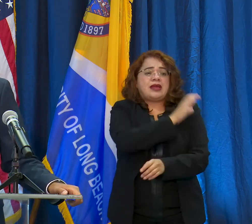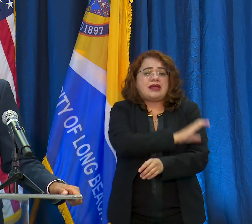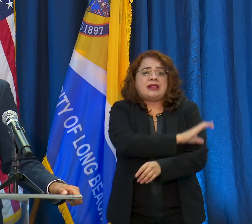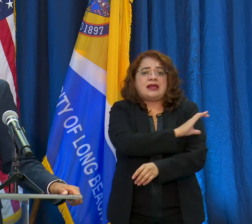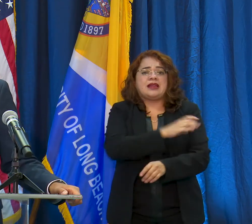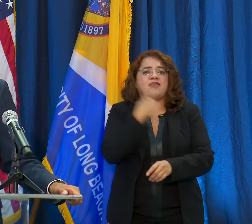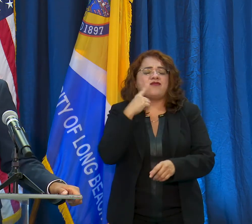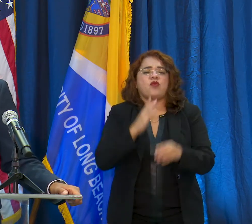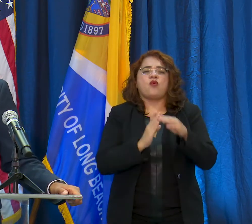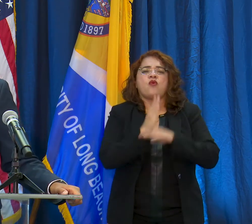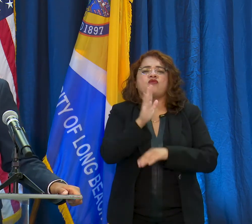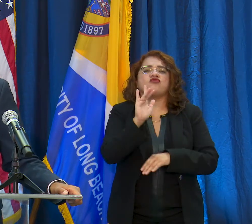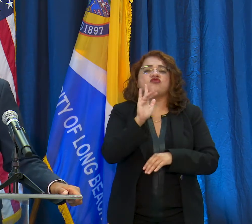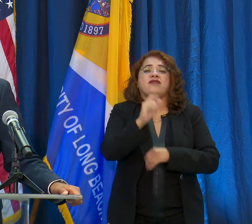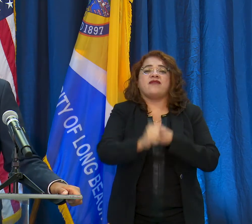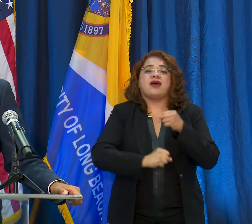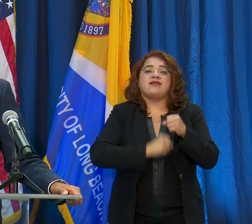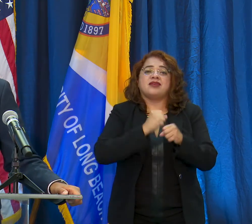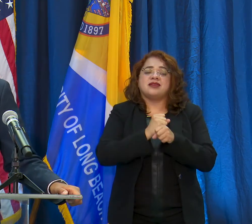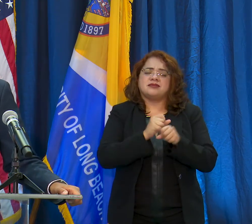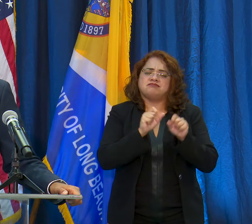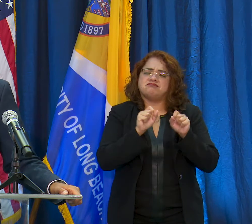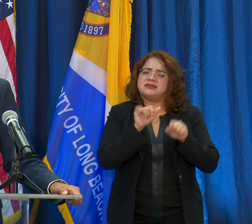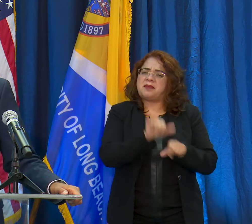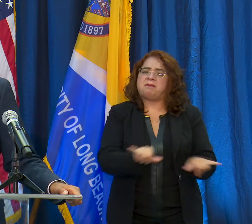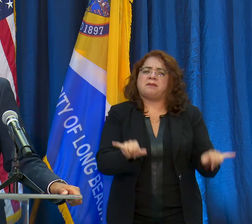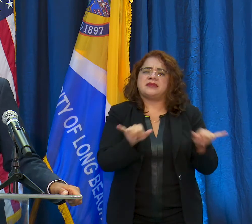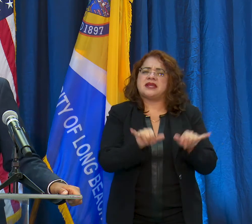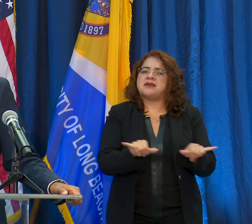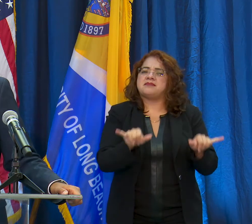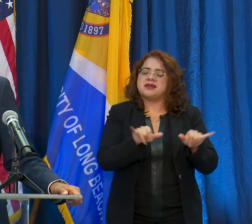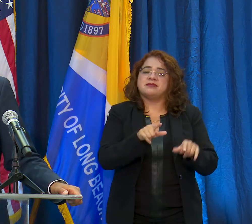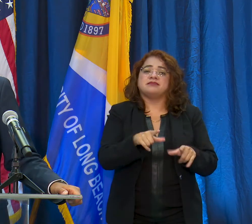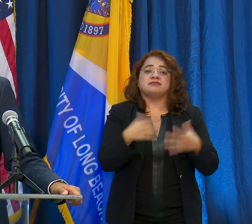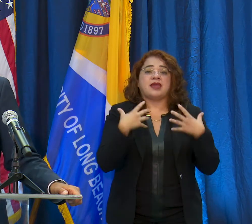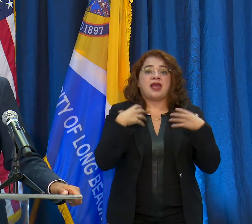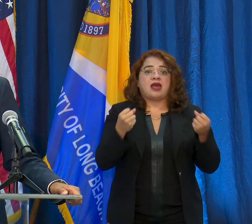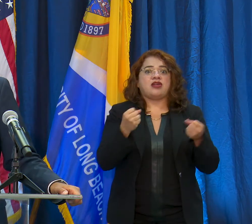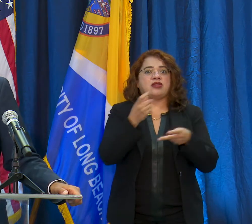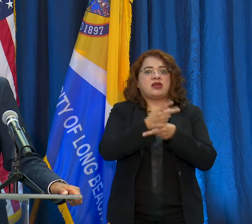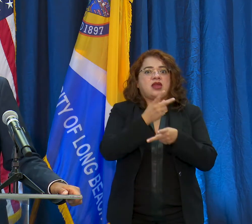over 25 years. She became a healthcare worker, and as a healthcare